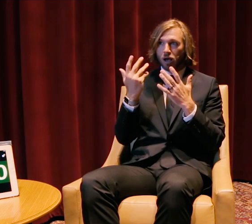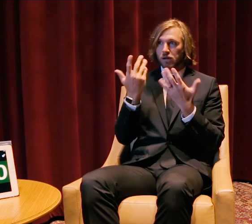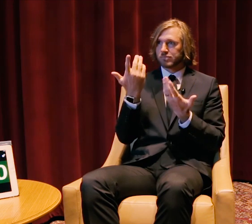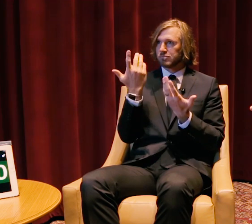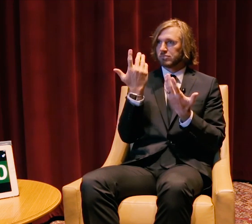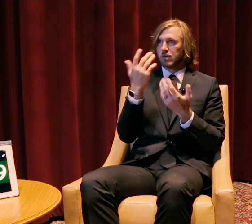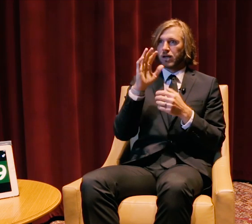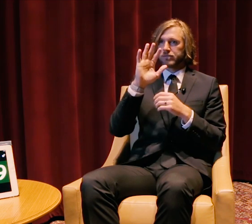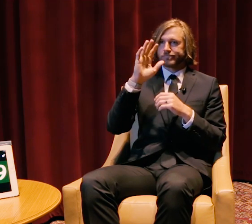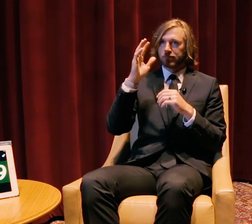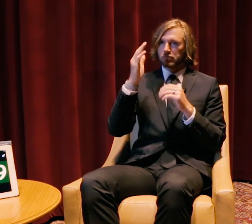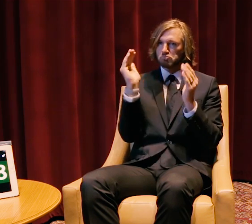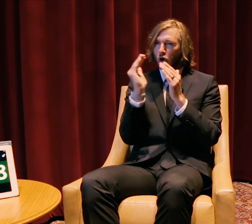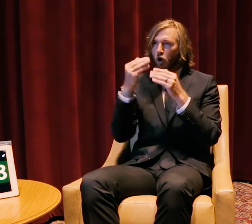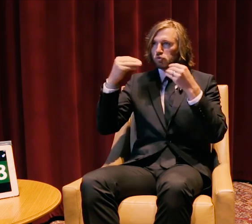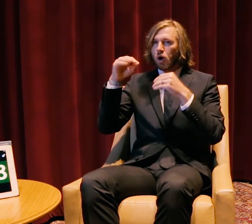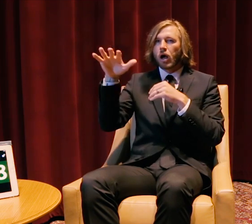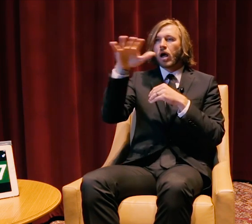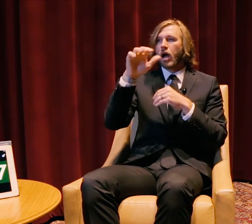five and dime stores all through Arkansas,